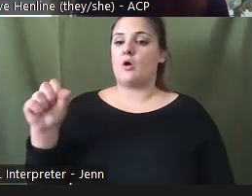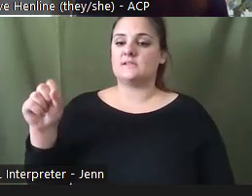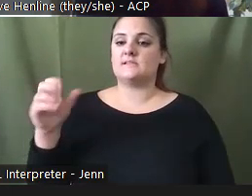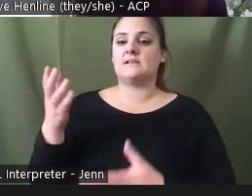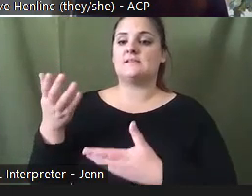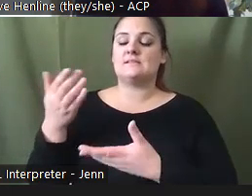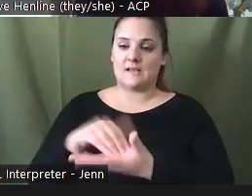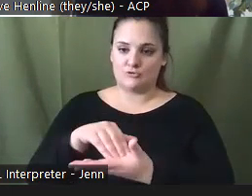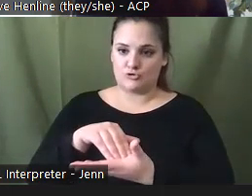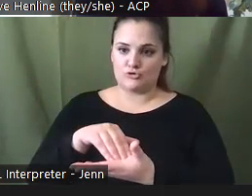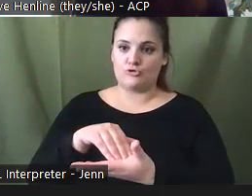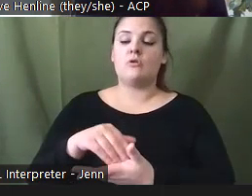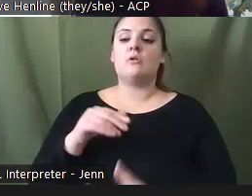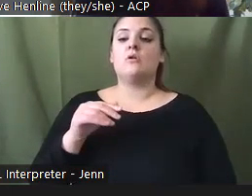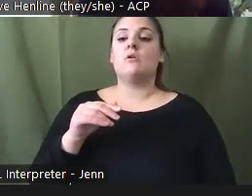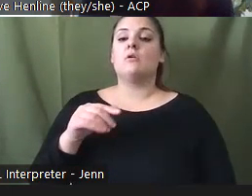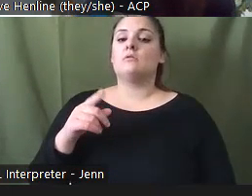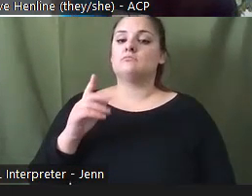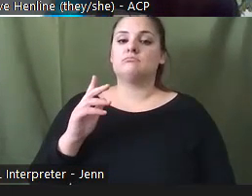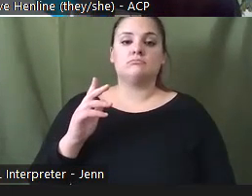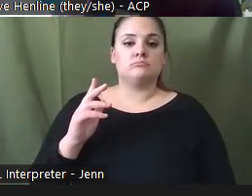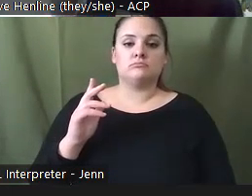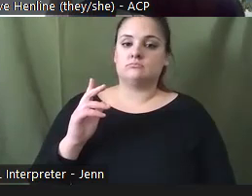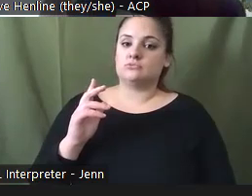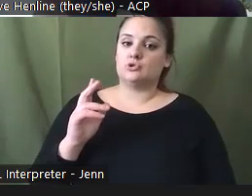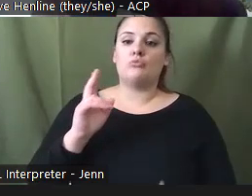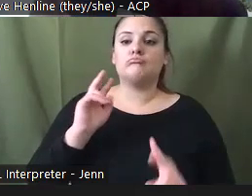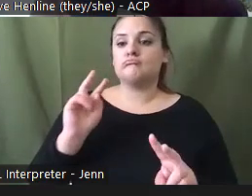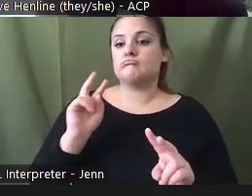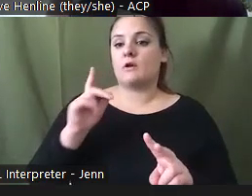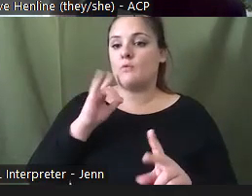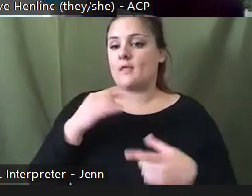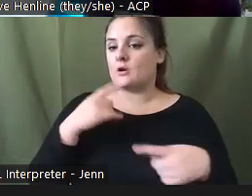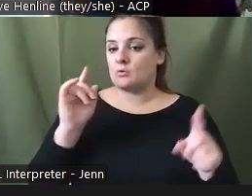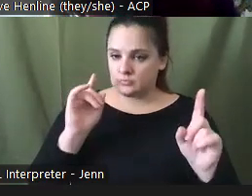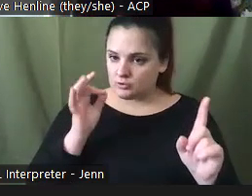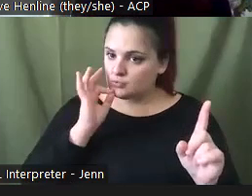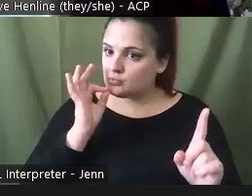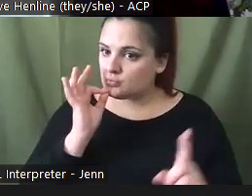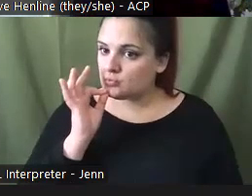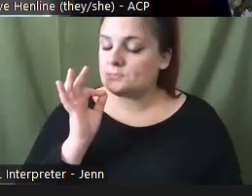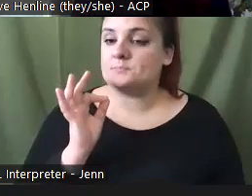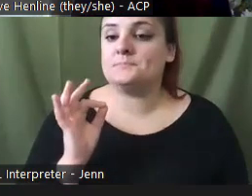So keep an eye out for that announcement. And it looks like if no one has questions,